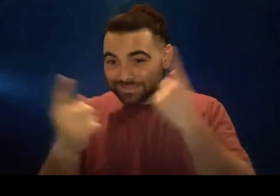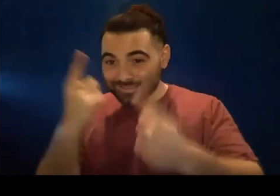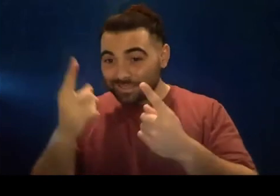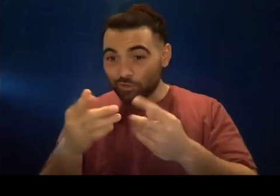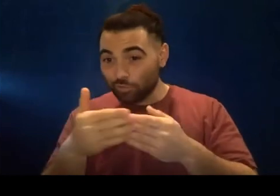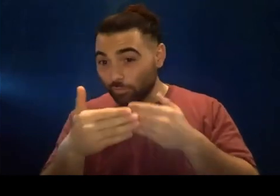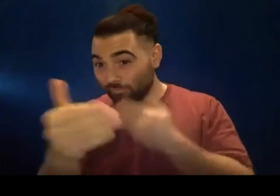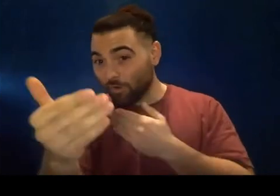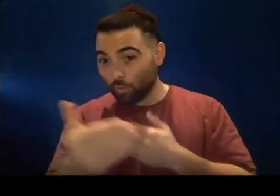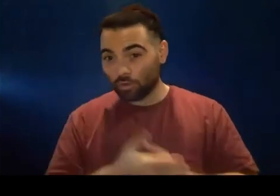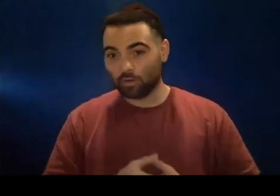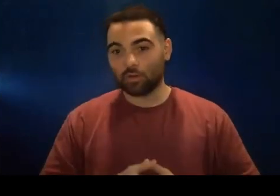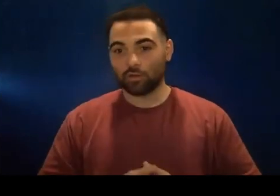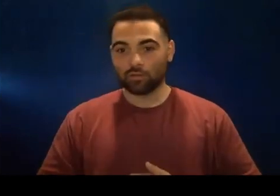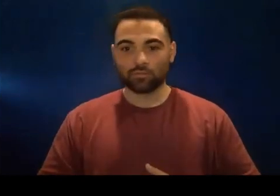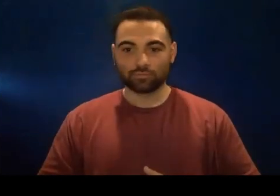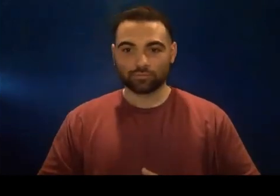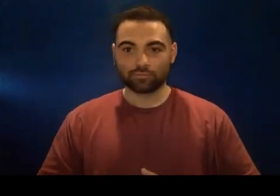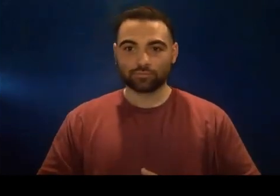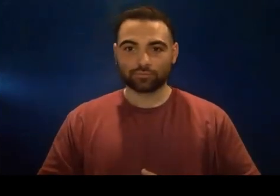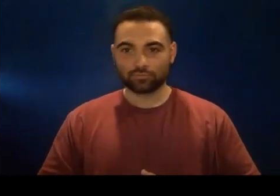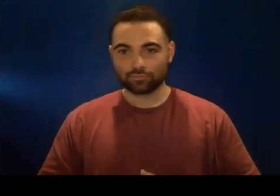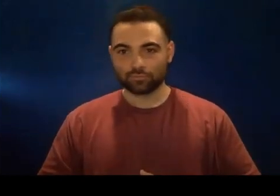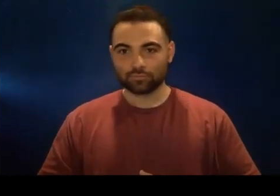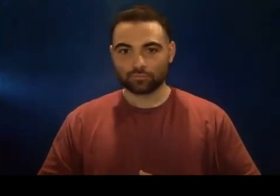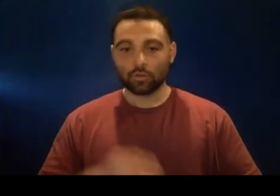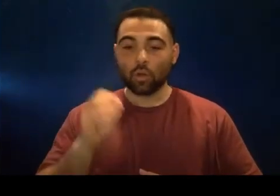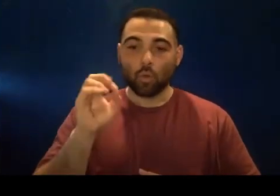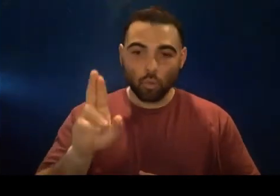or do you think that with the budget plummeting,